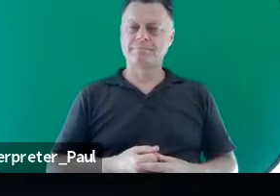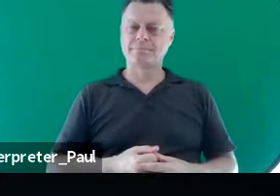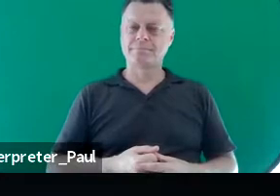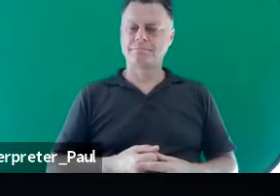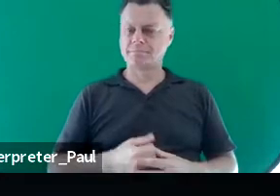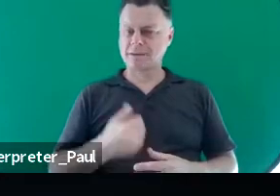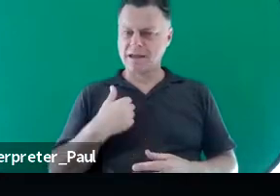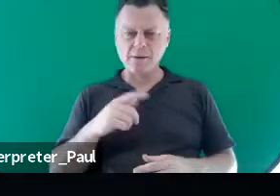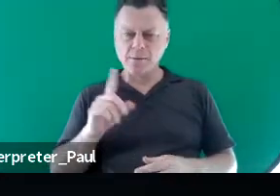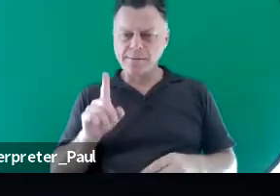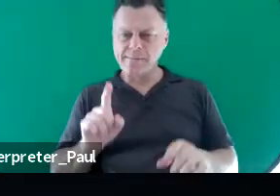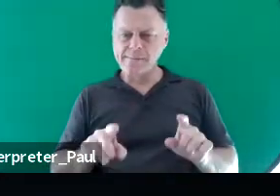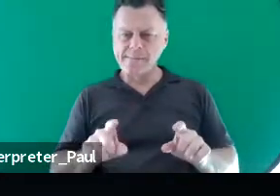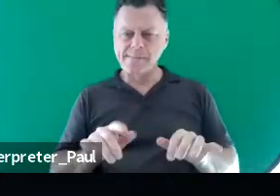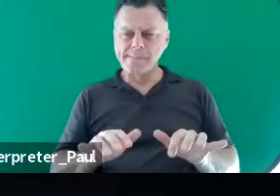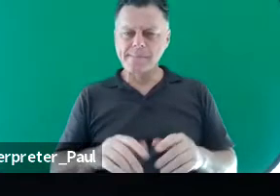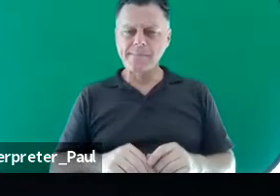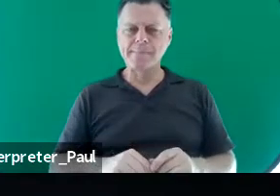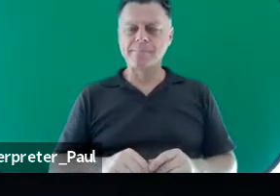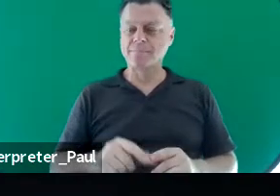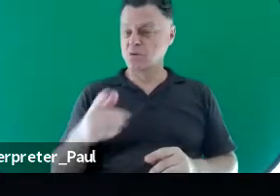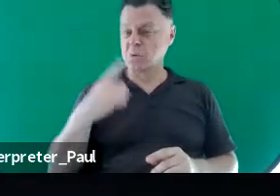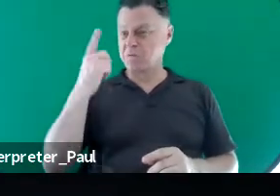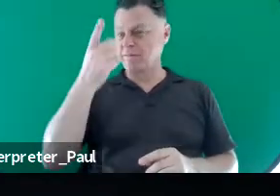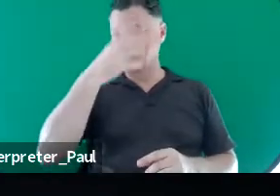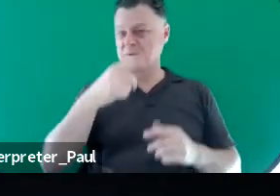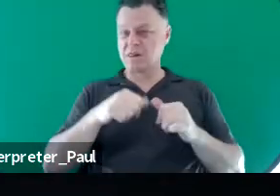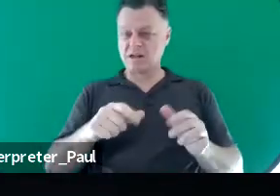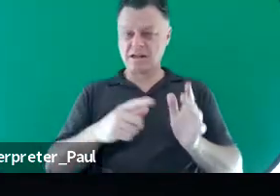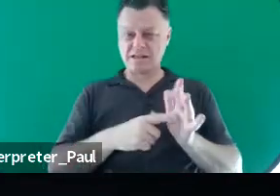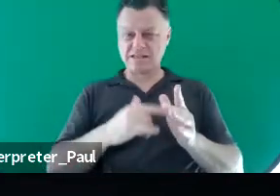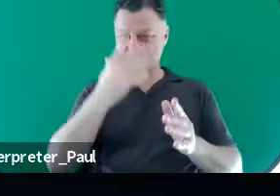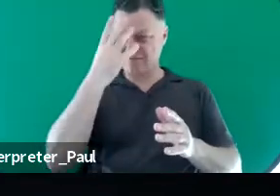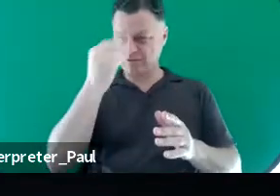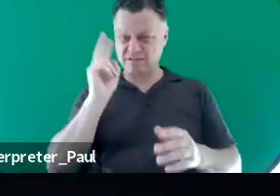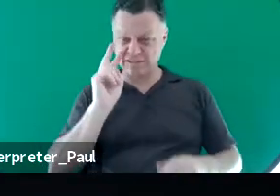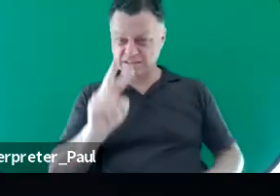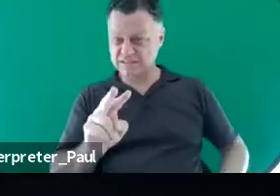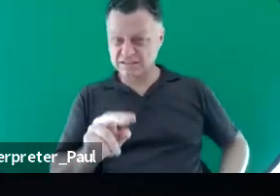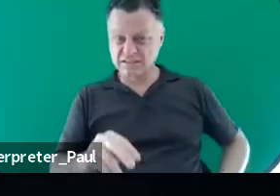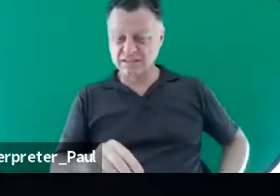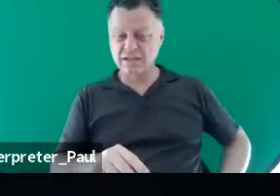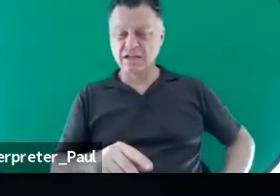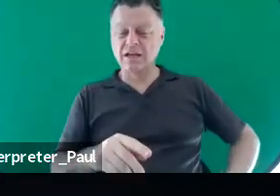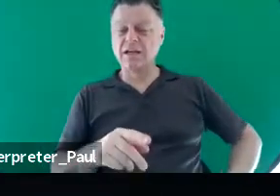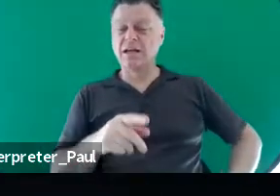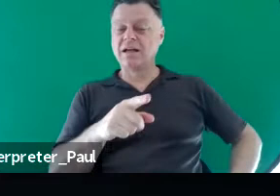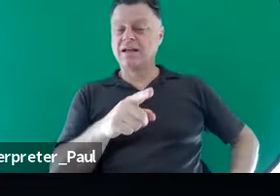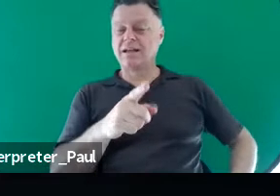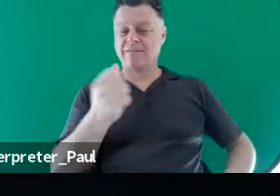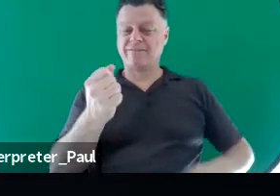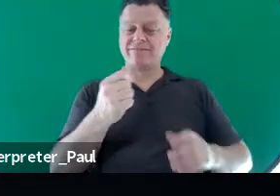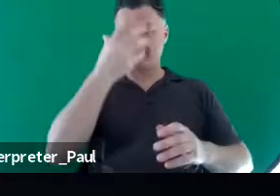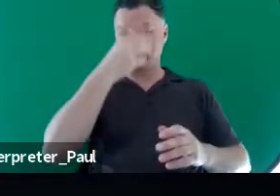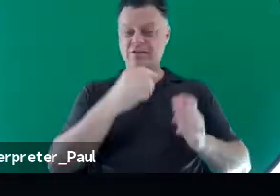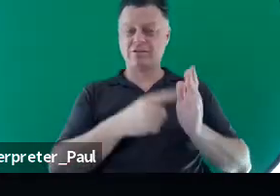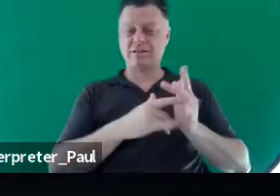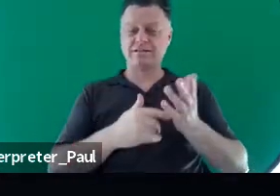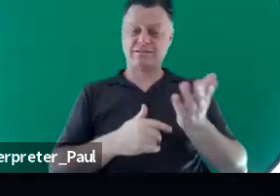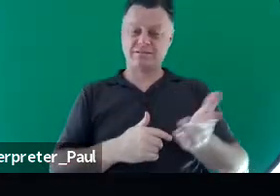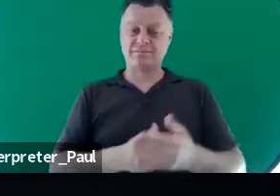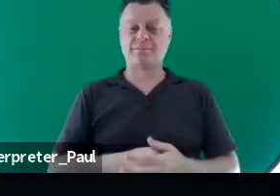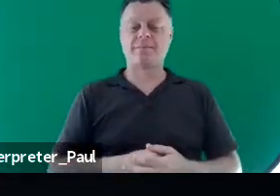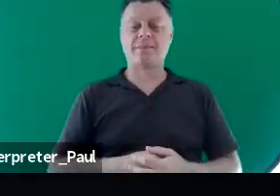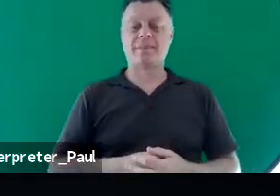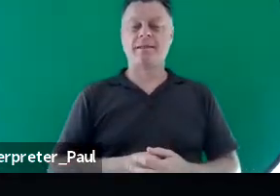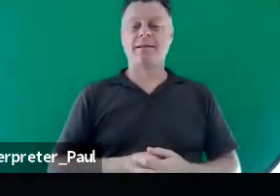that - there is a photo of Lisa. Can you see that? Not sure. And there is a photo also of myself.